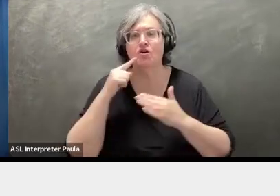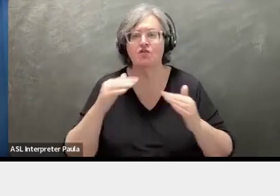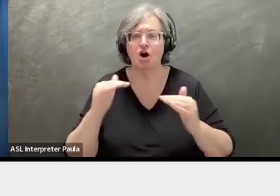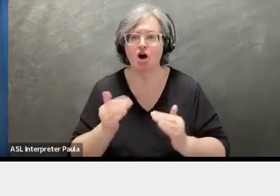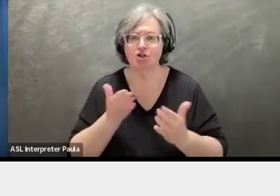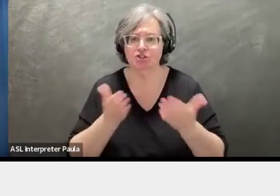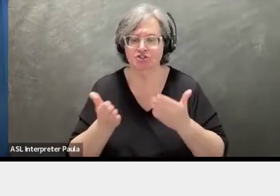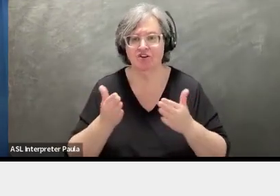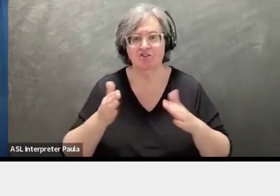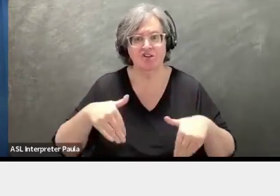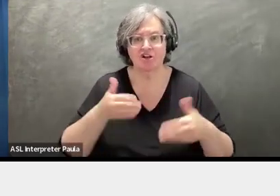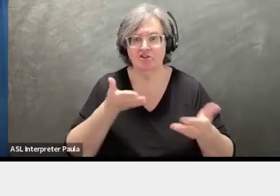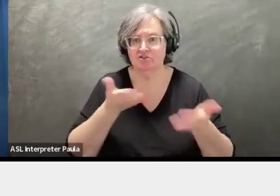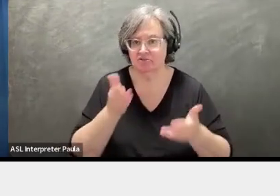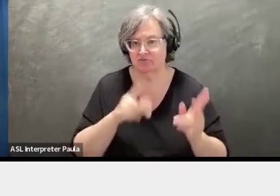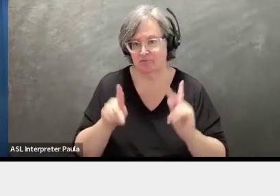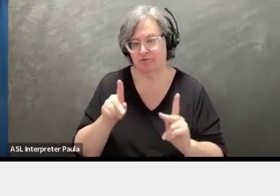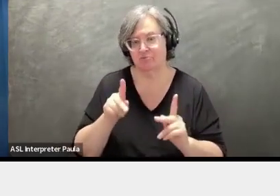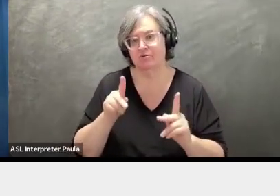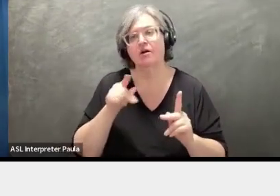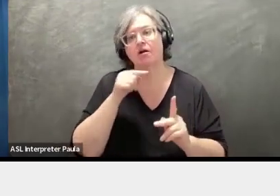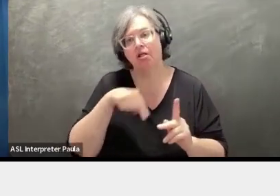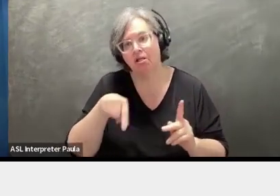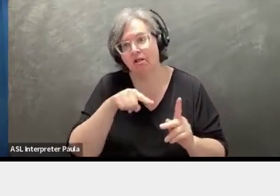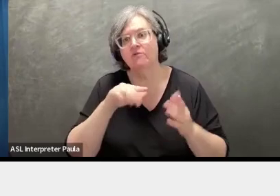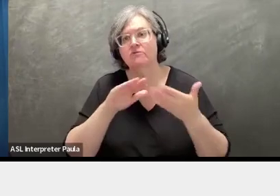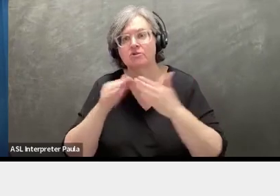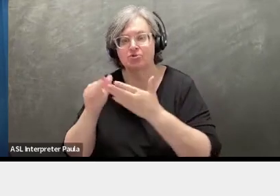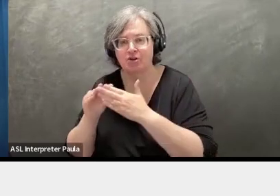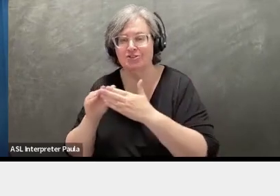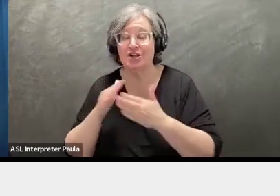unserved individuals and communities. It is my pleasure